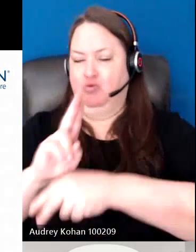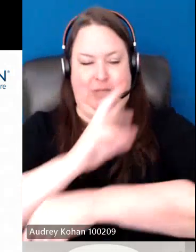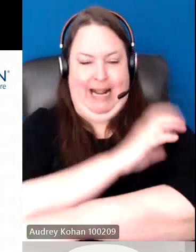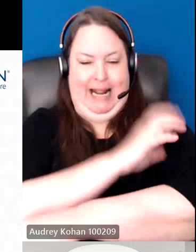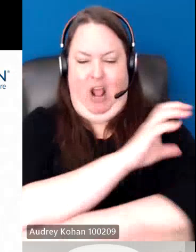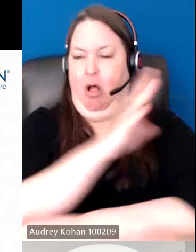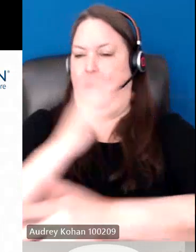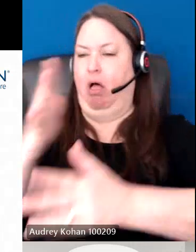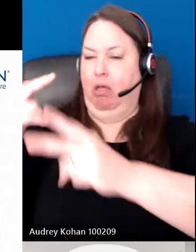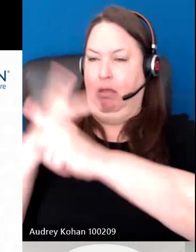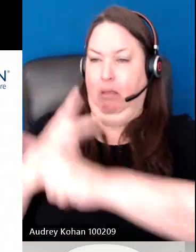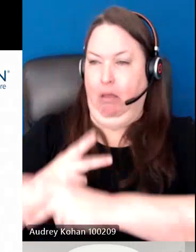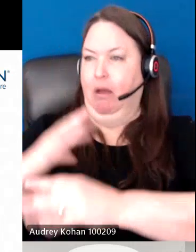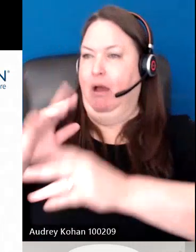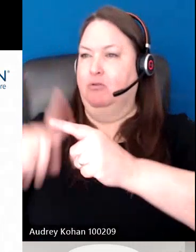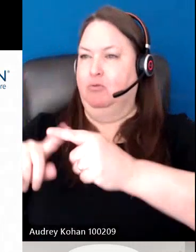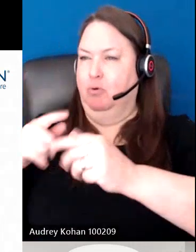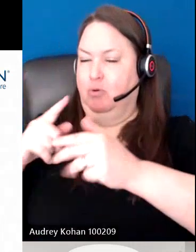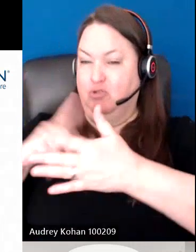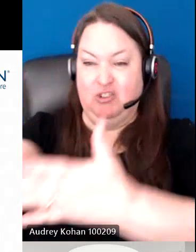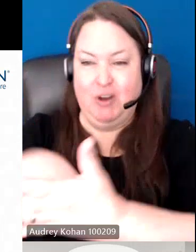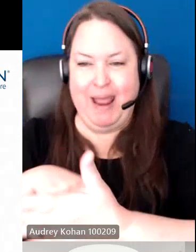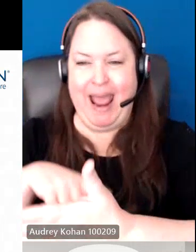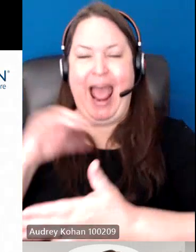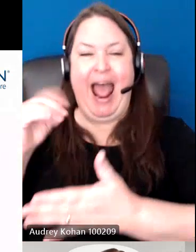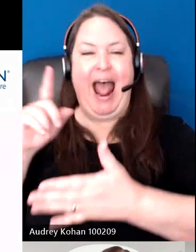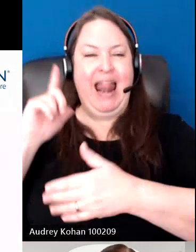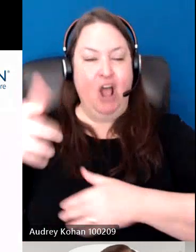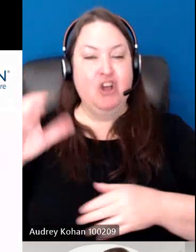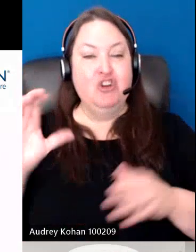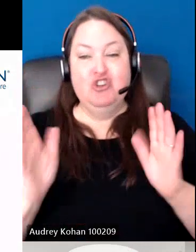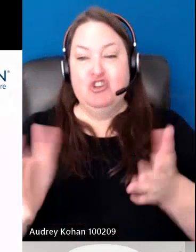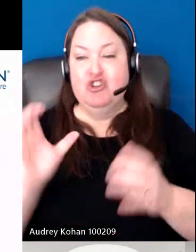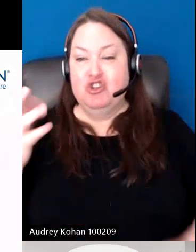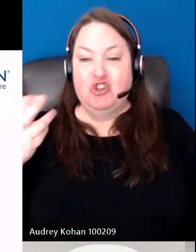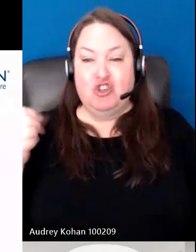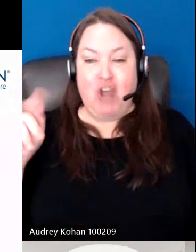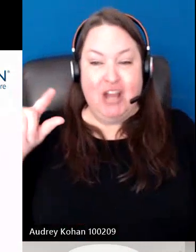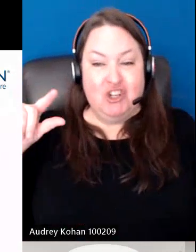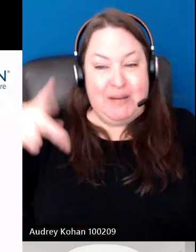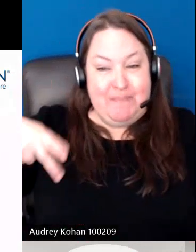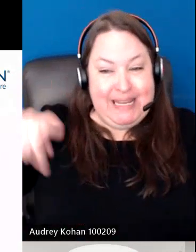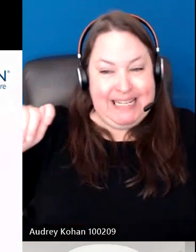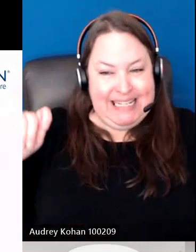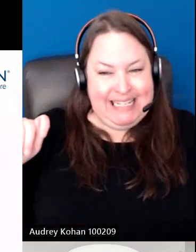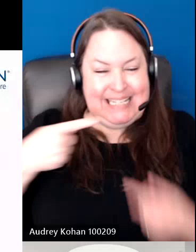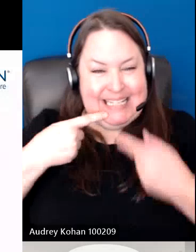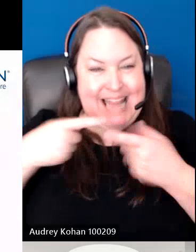and then later that year the chat GPT Revolution um you know is announced comes out everyone starts